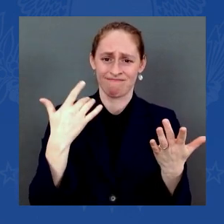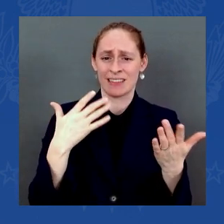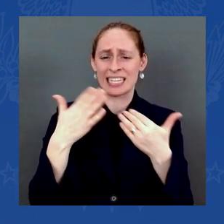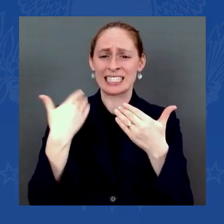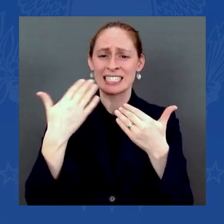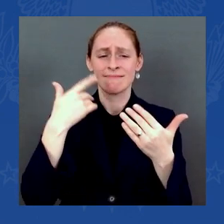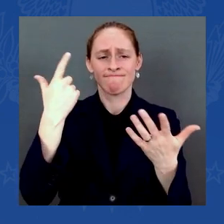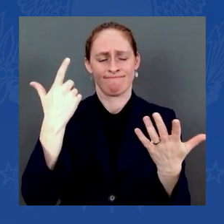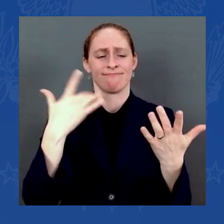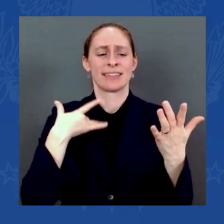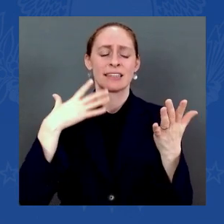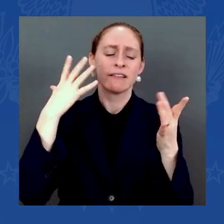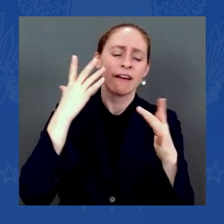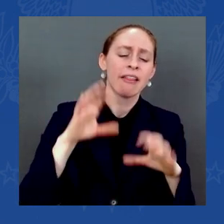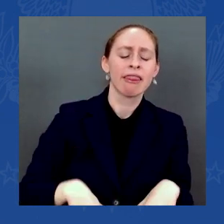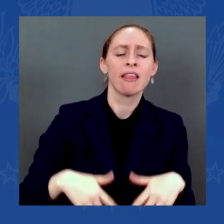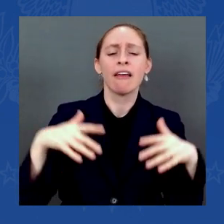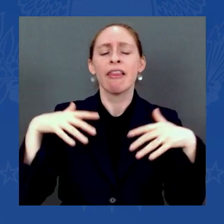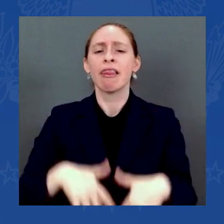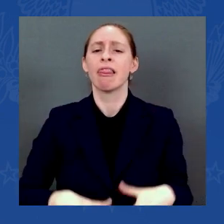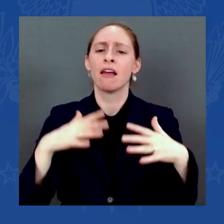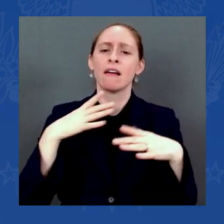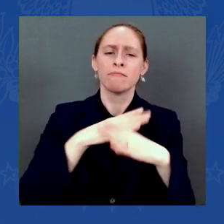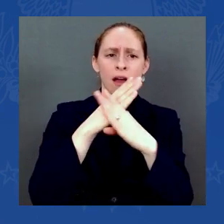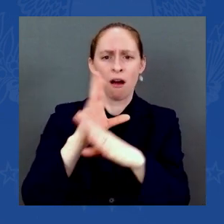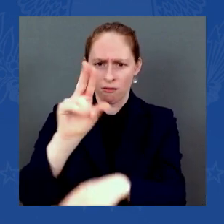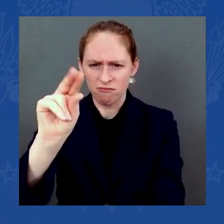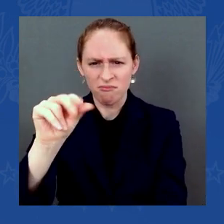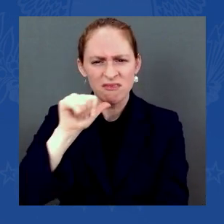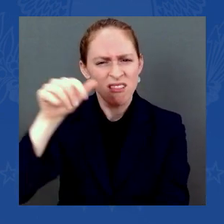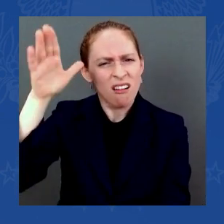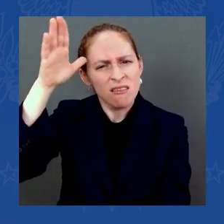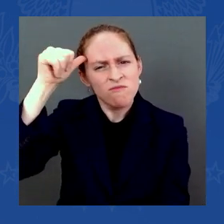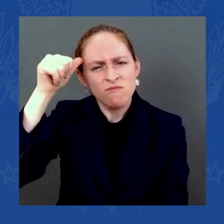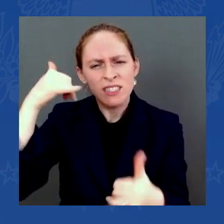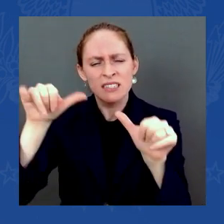But they never gave up. They launched "I AM ALS"